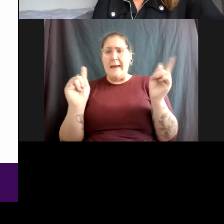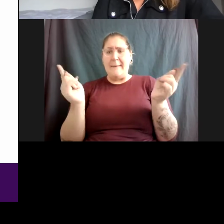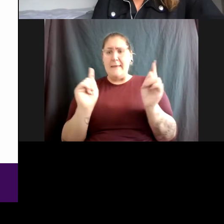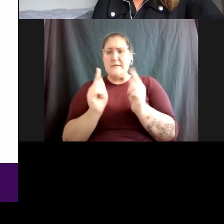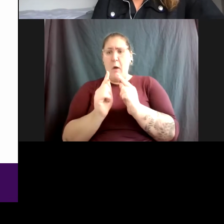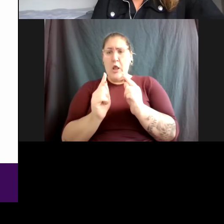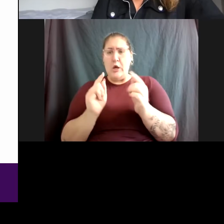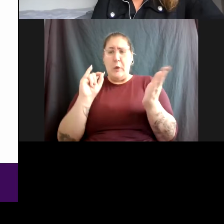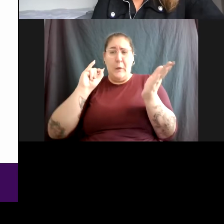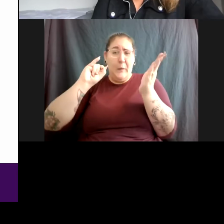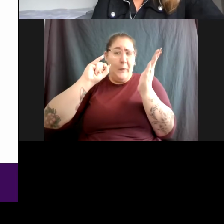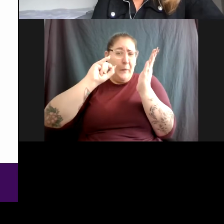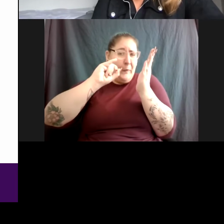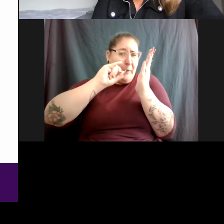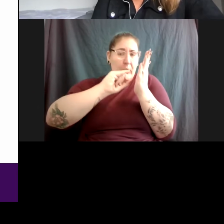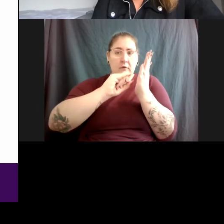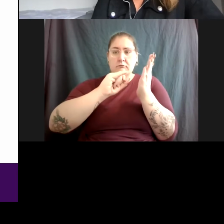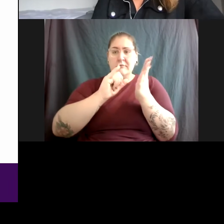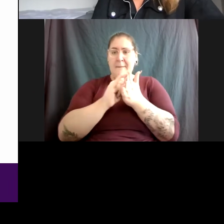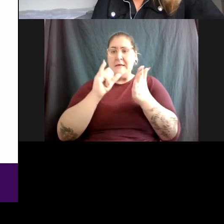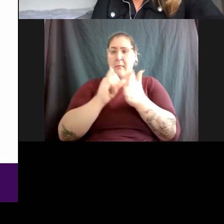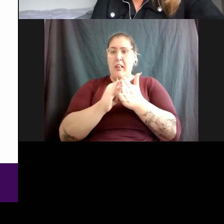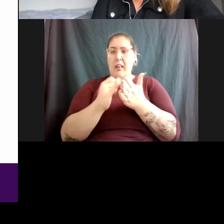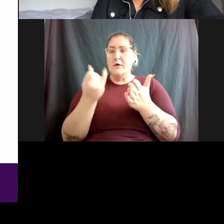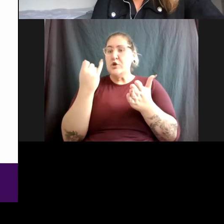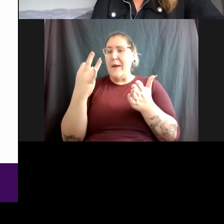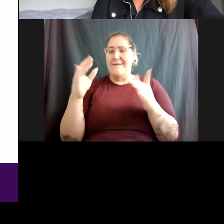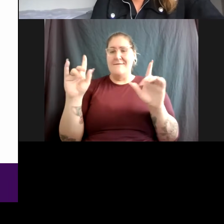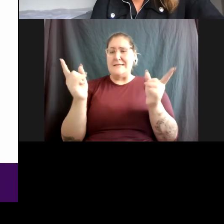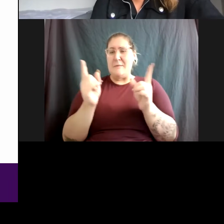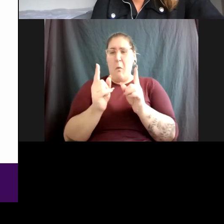smaller events when you have got a tiny little area, where they are squished together, it